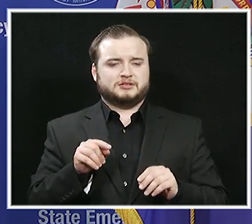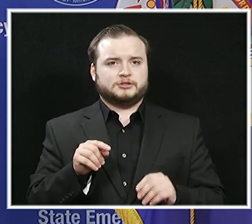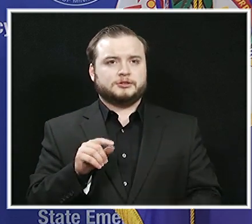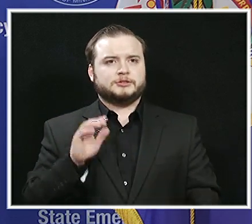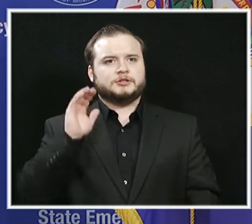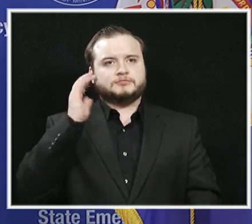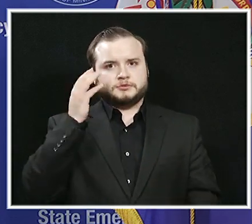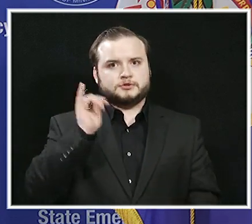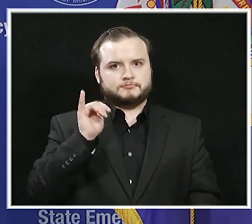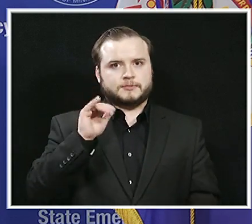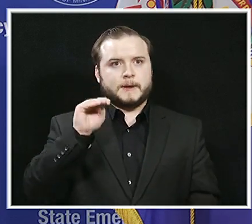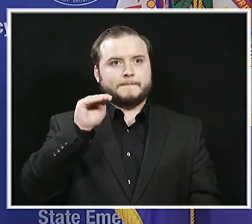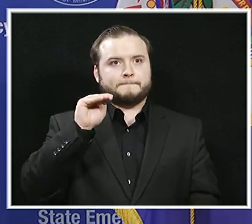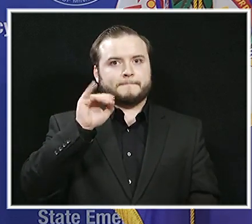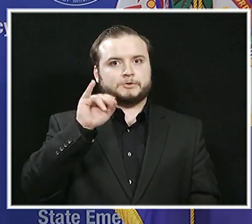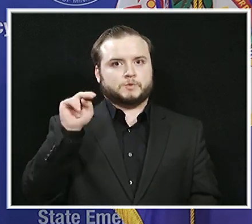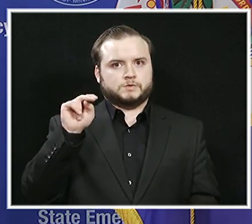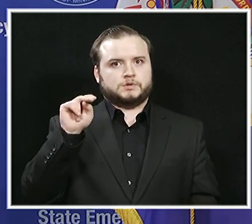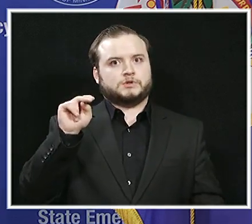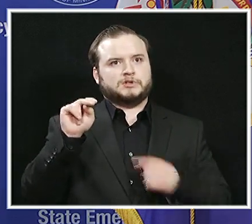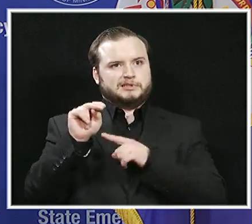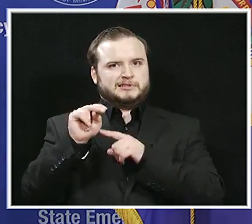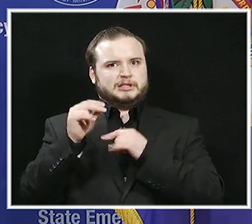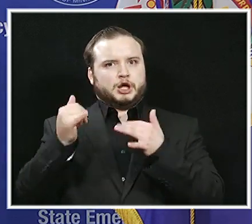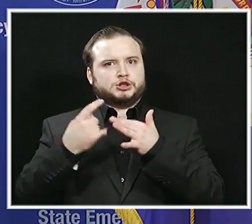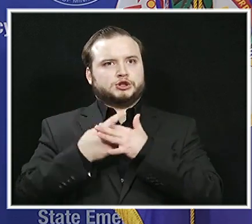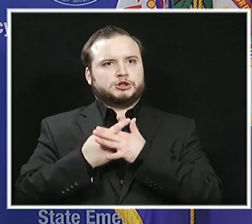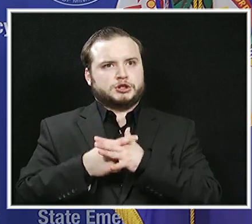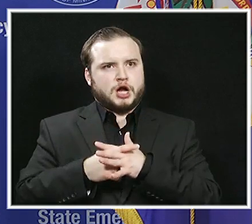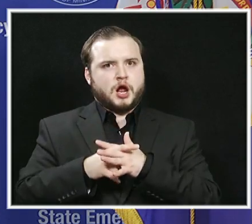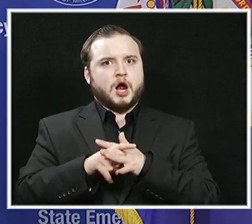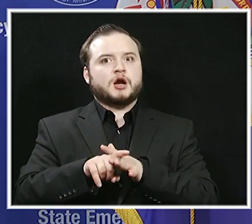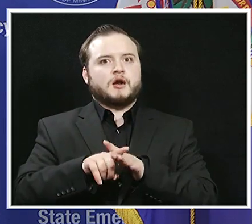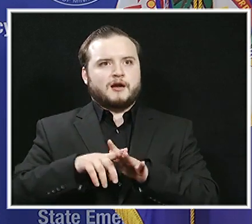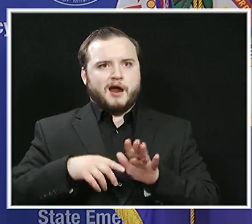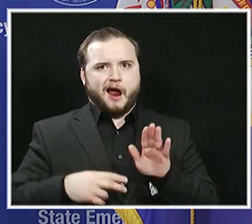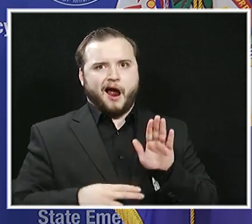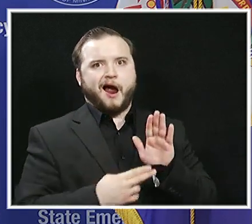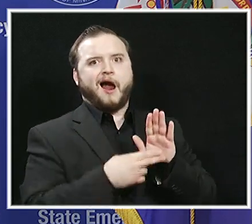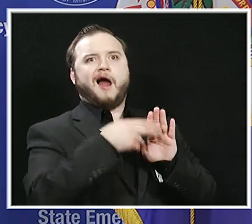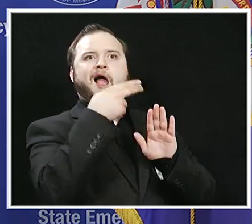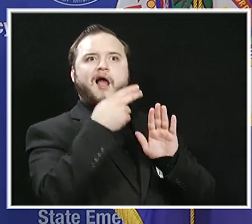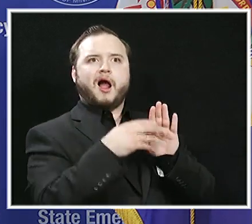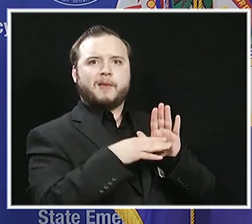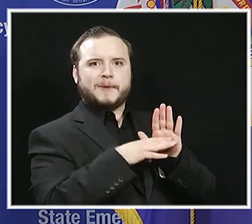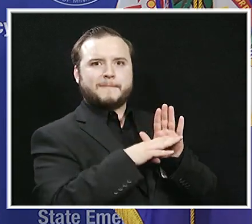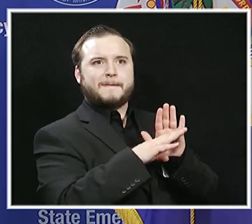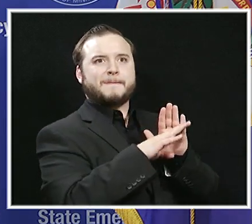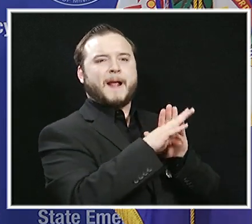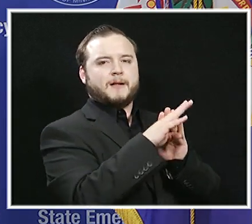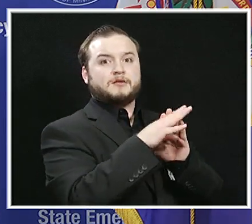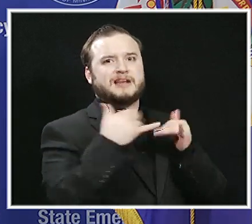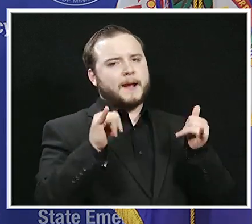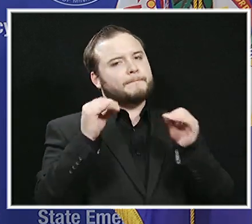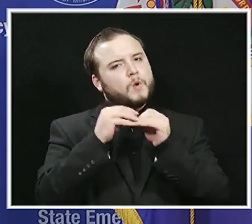the sticky one because I think the either/or snare oon this would say is, and I think it is, it appears like Minnesota is climbing the curve.